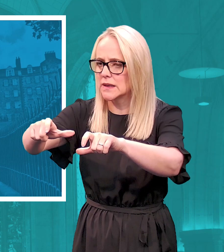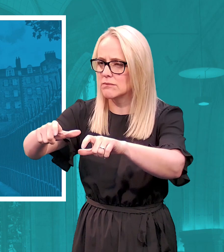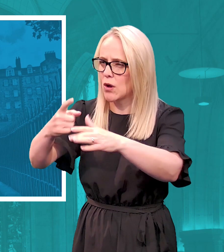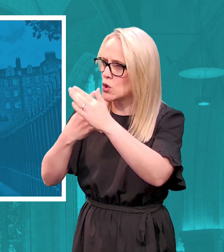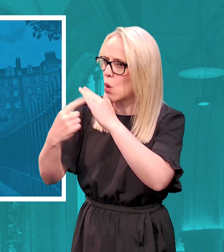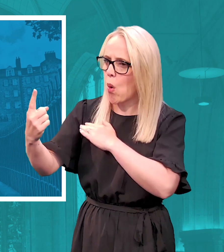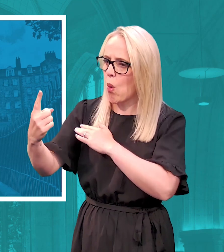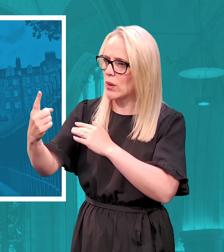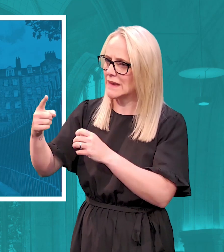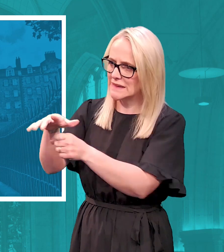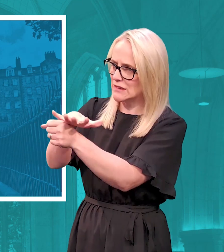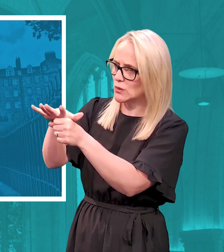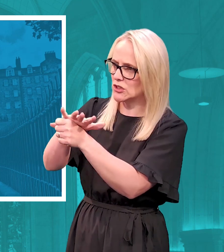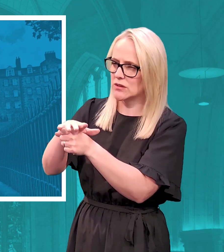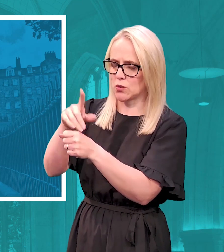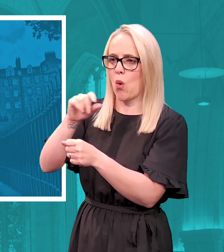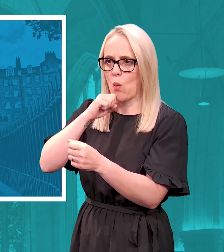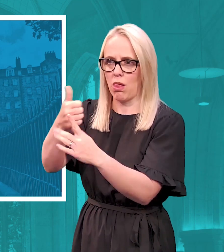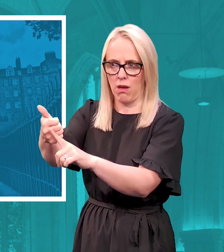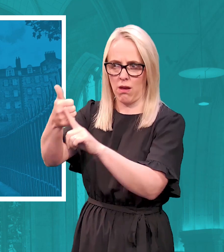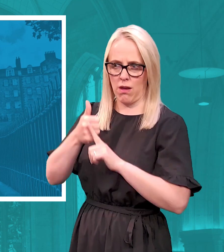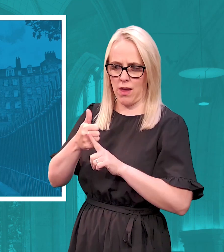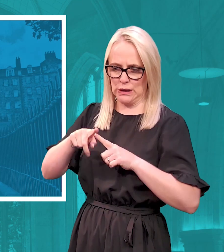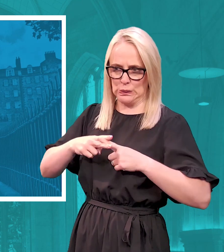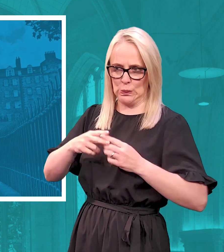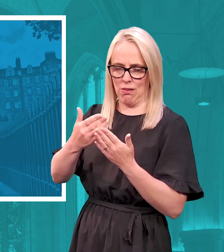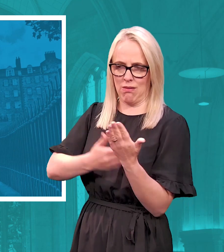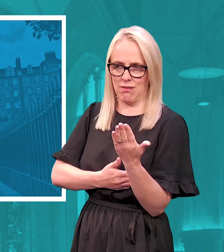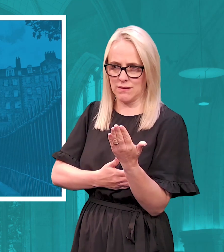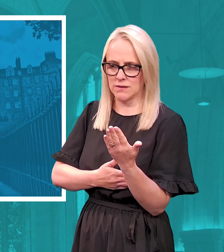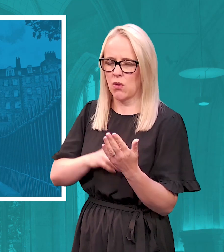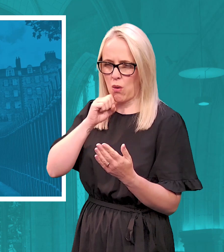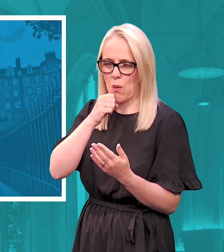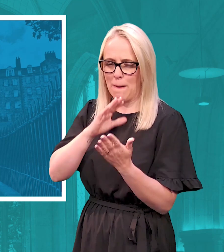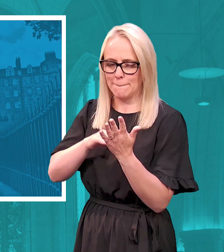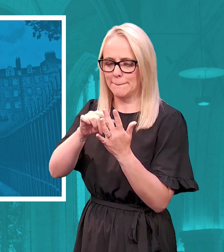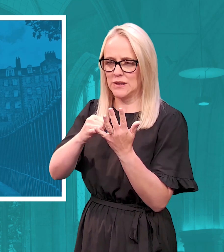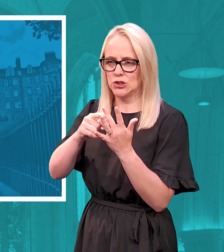This will add to the toolkit and will look at issues such as mission, accessibility,